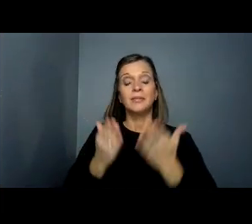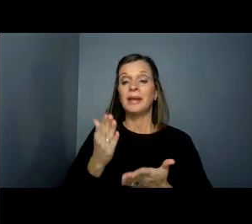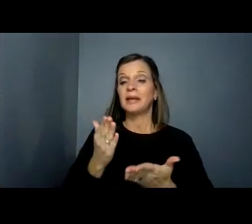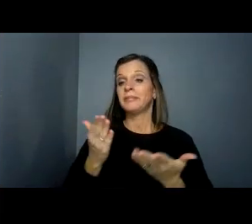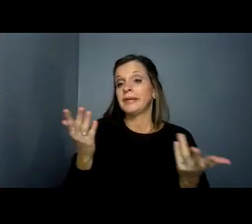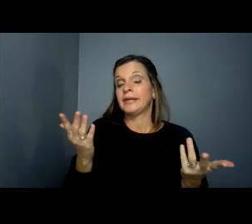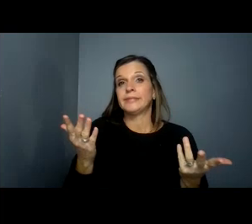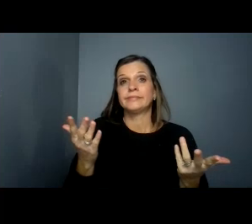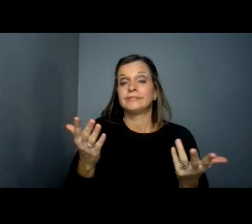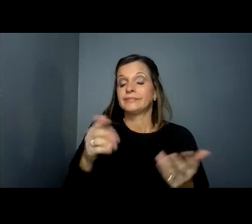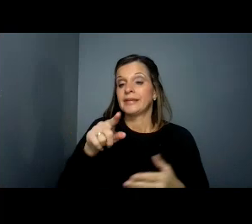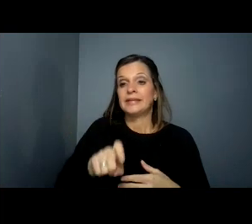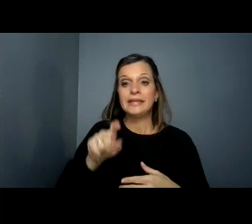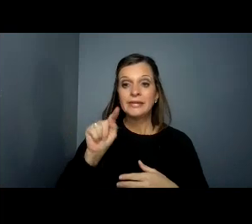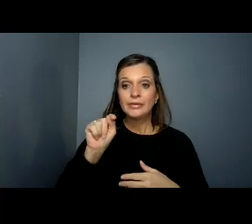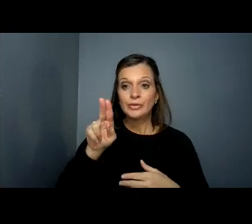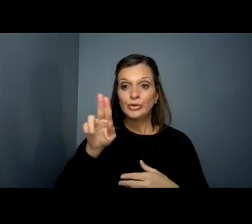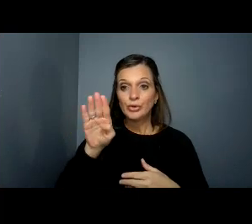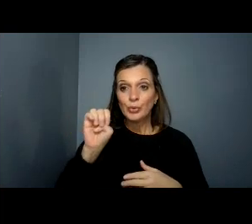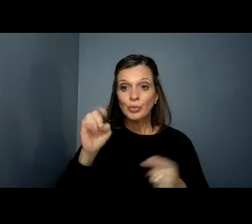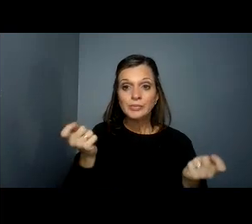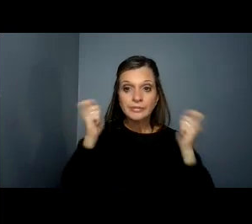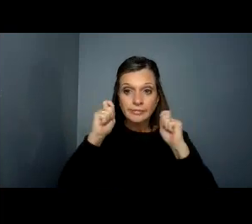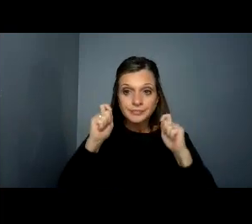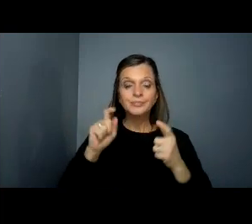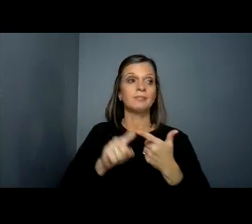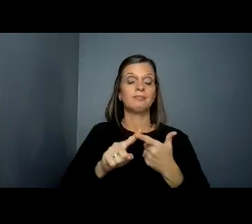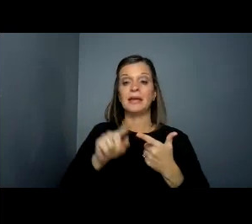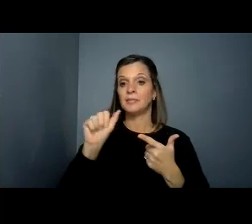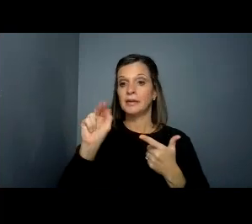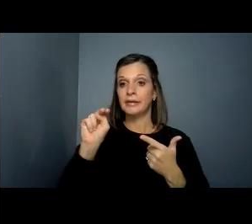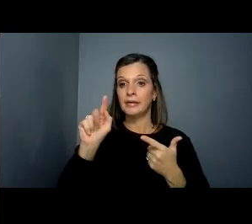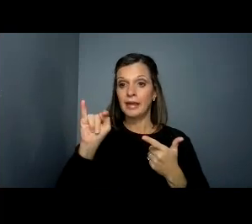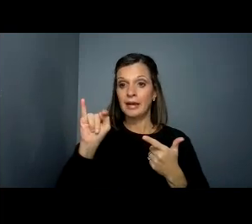Whatever. We'll see back in a month, then we'll retest.